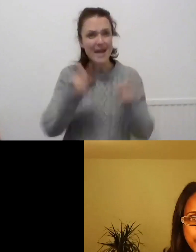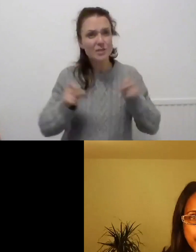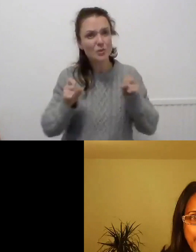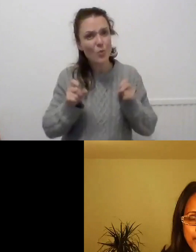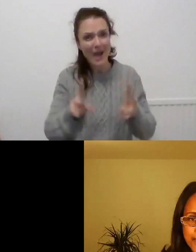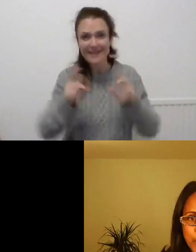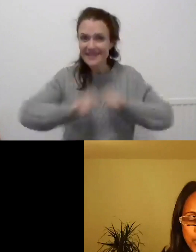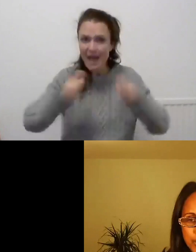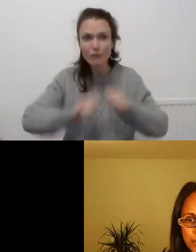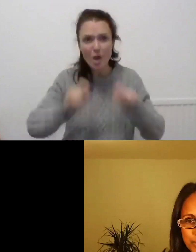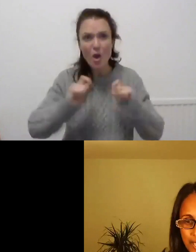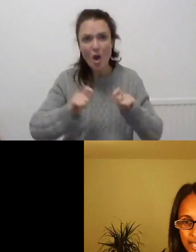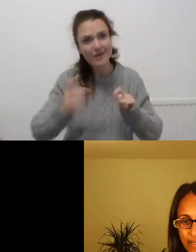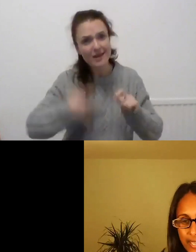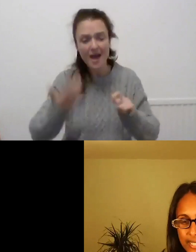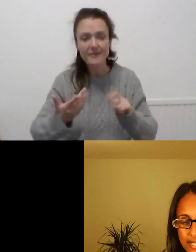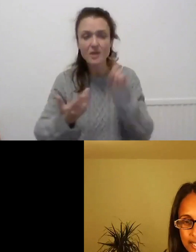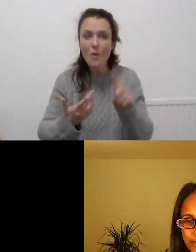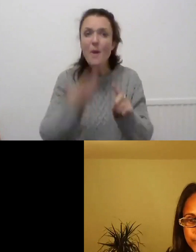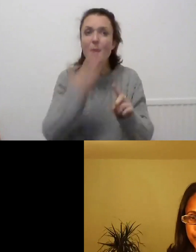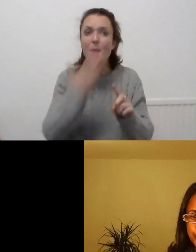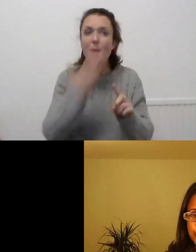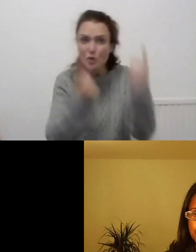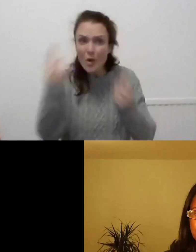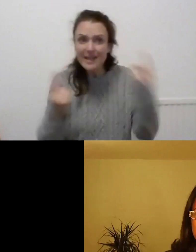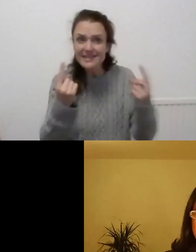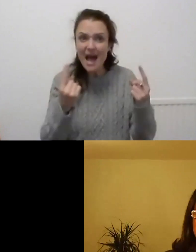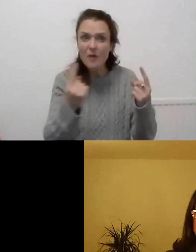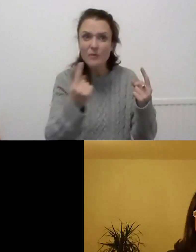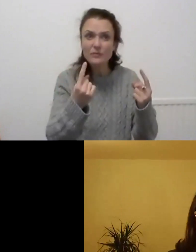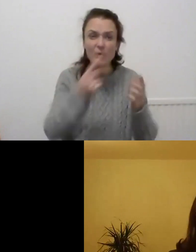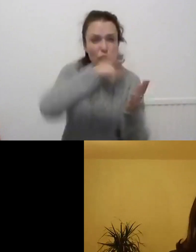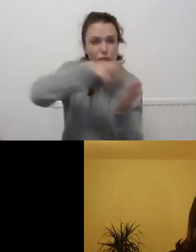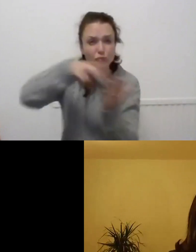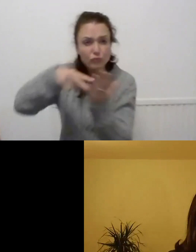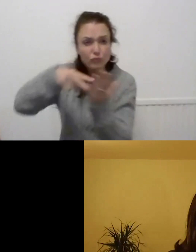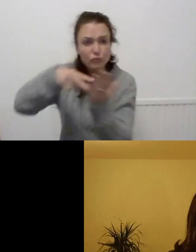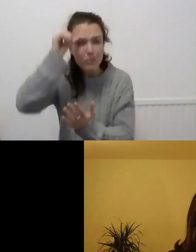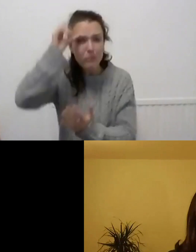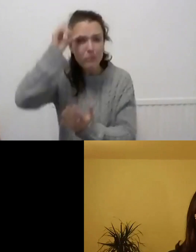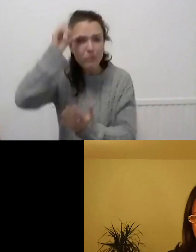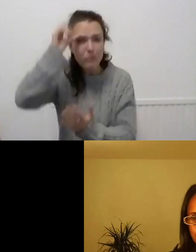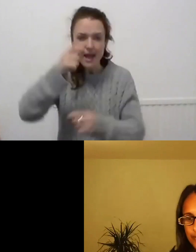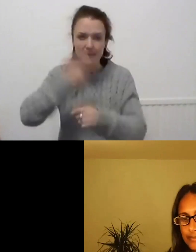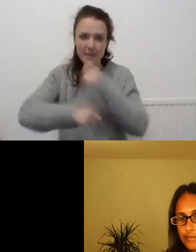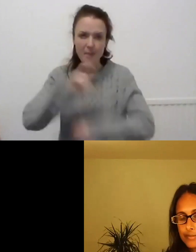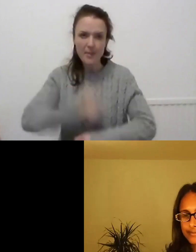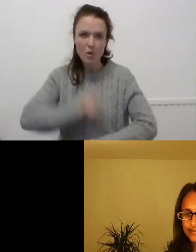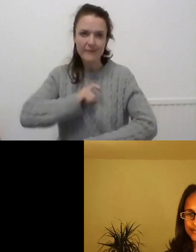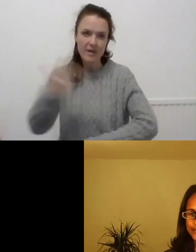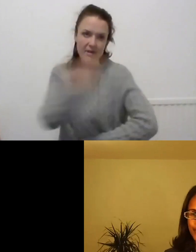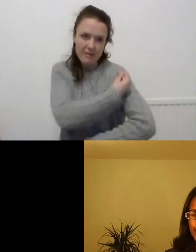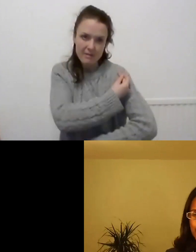stop asking questions and get vaccinated. Thank you very much. I just want to say thank you this